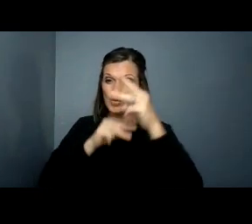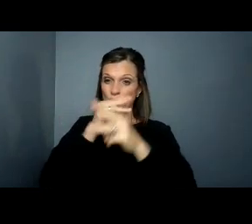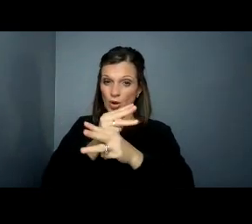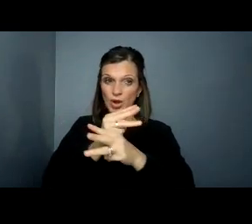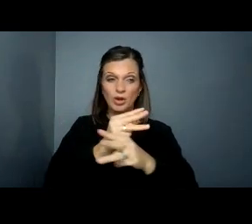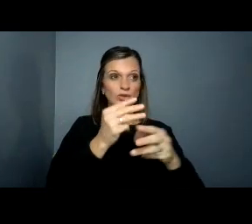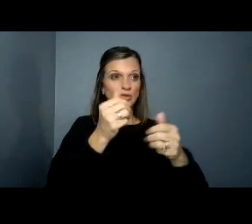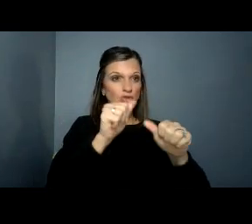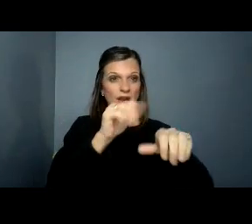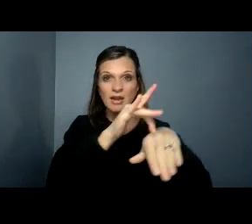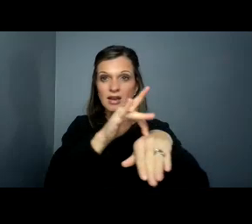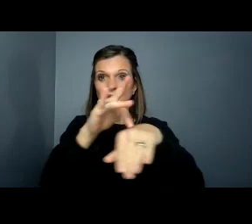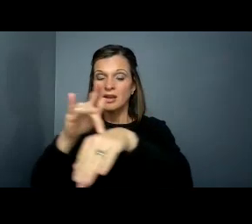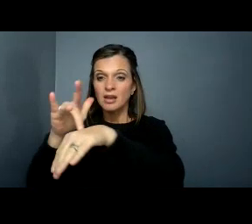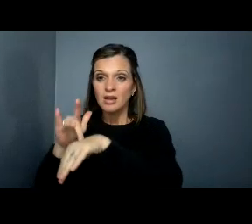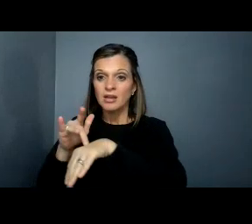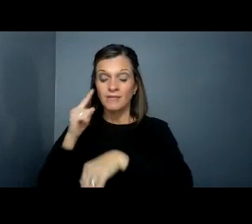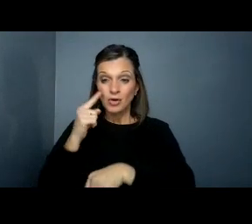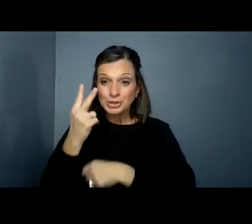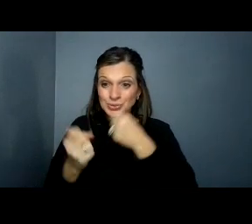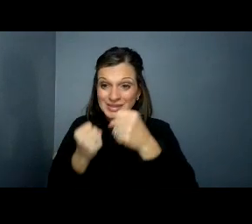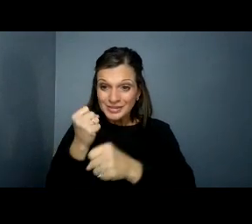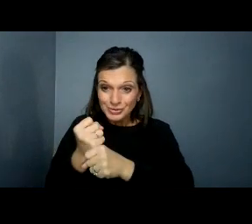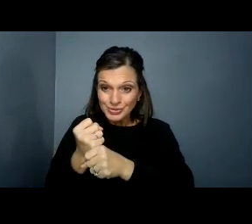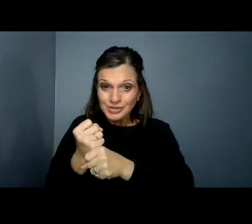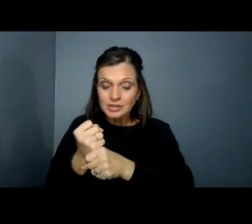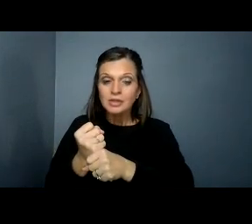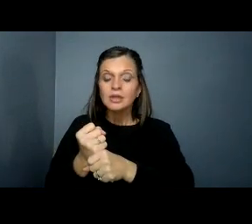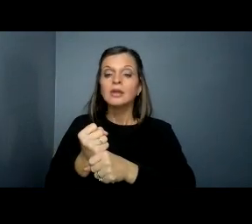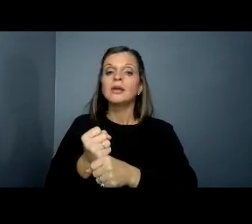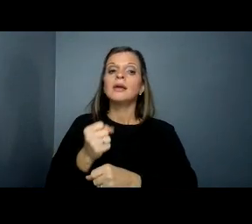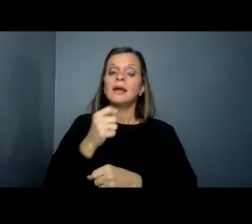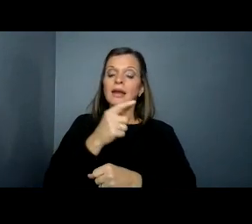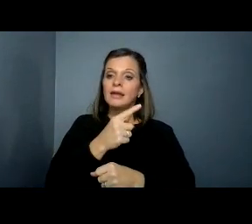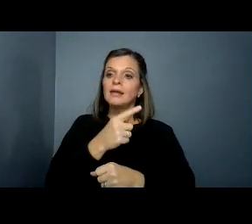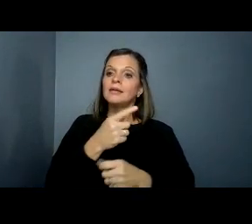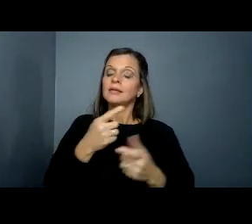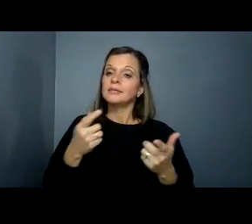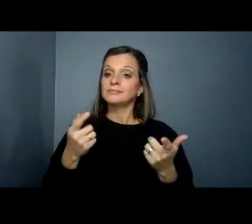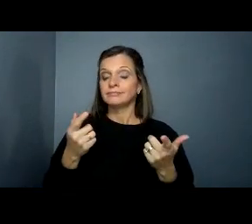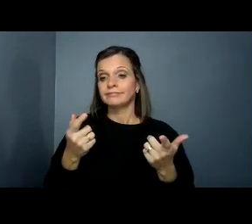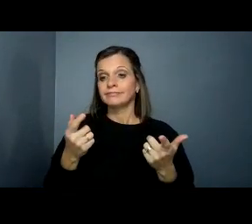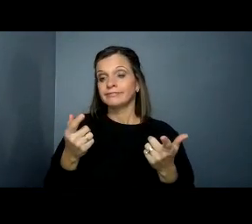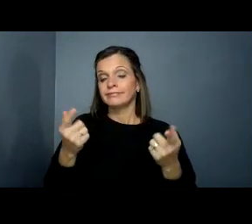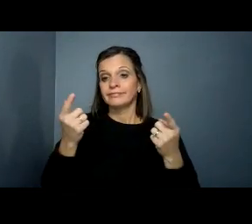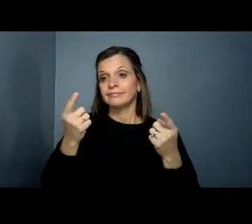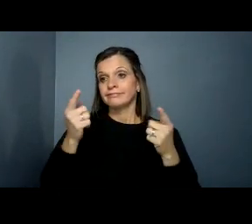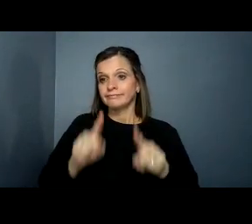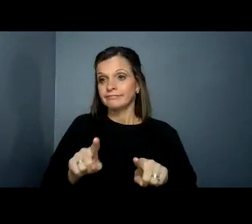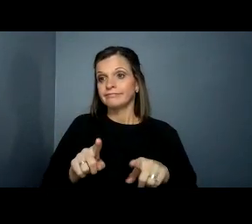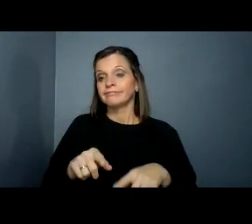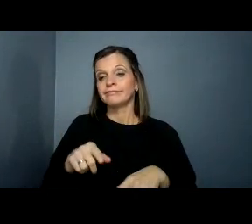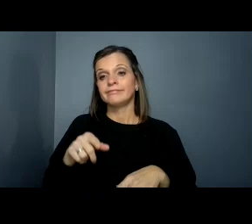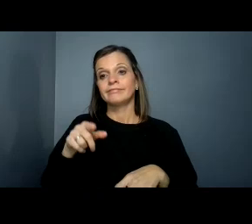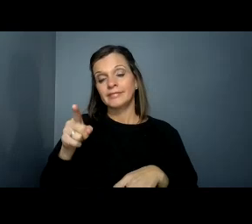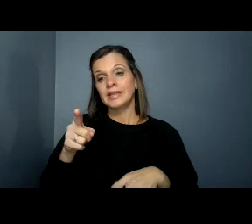Probably the most compassionate thing that everybody ever did was told the Doctor should have just told him to go home. He could have dealt with it psychologically